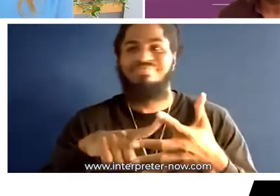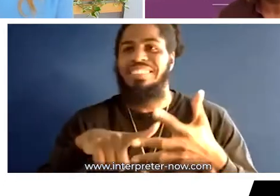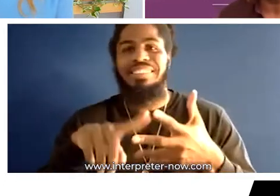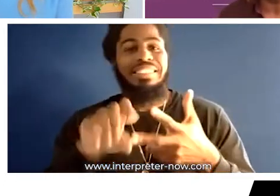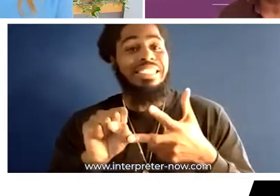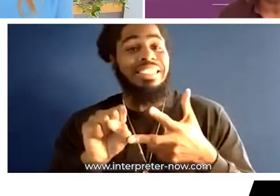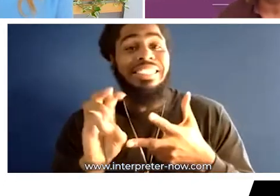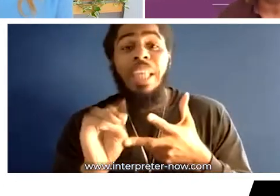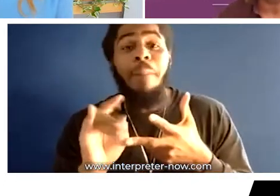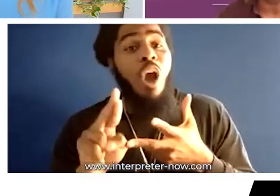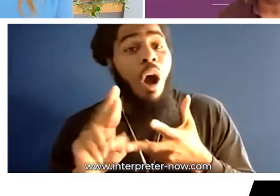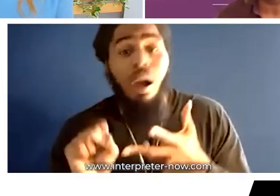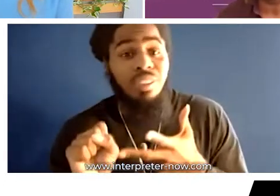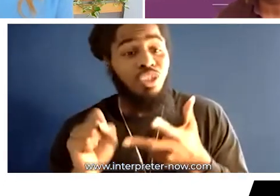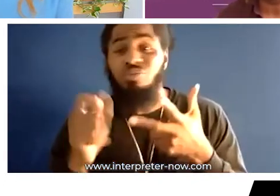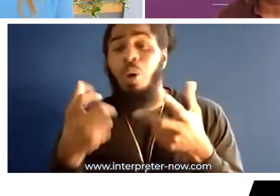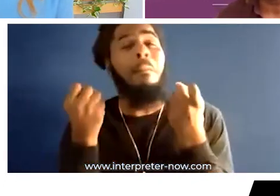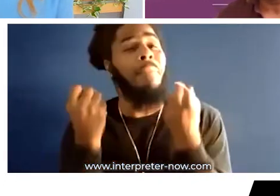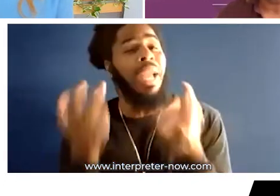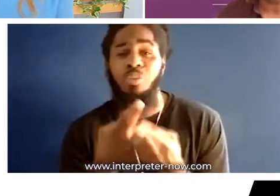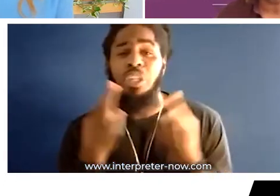into to help them build up their cultural intelligence.